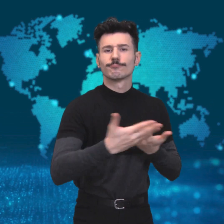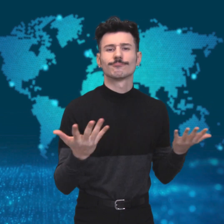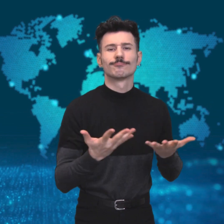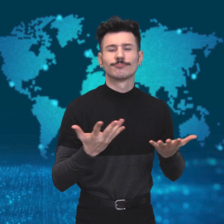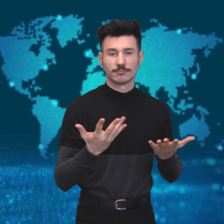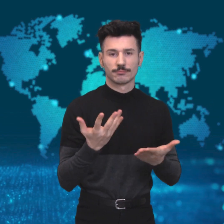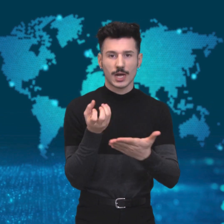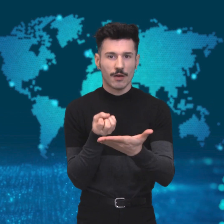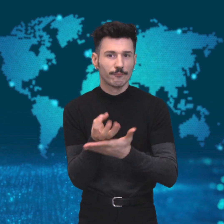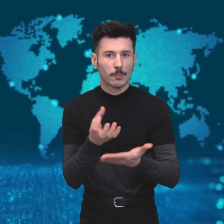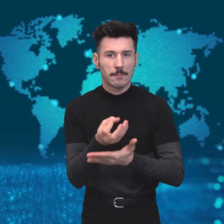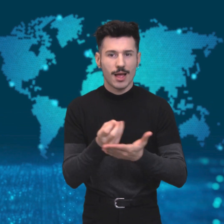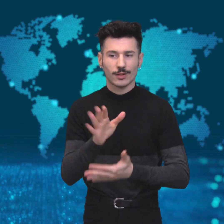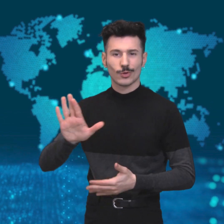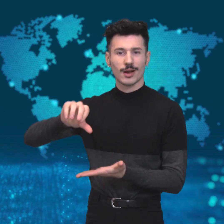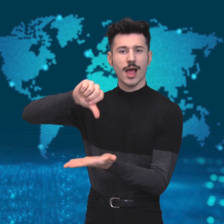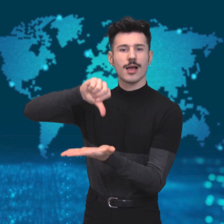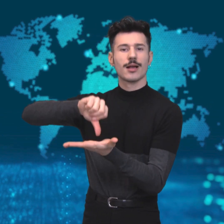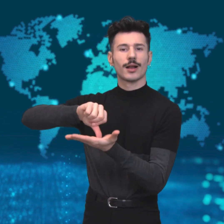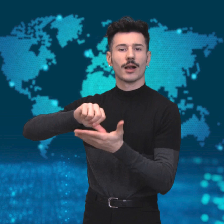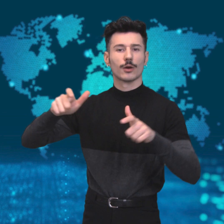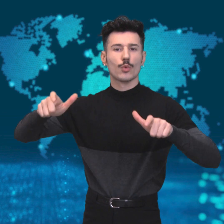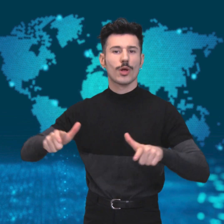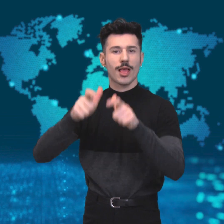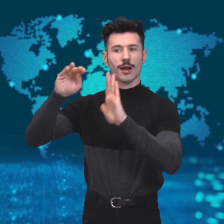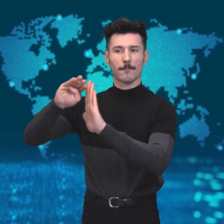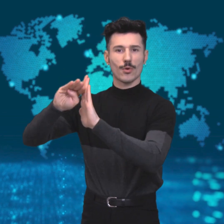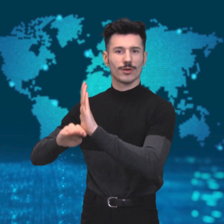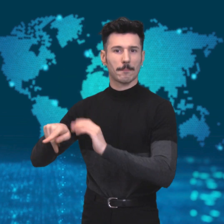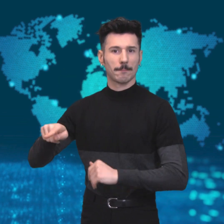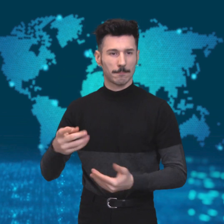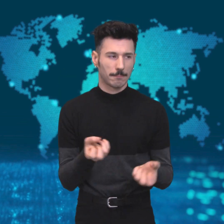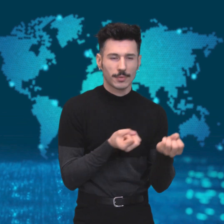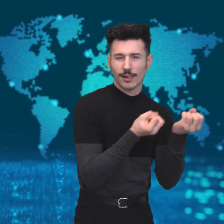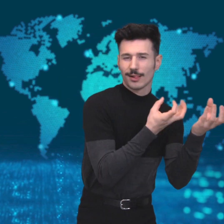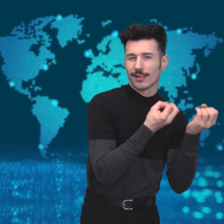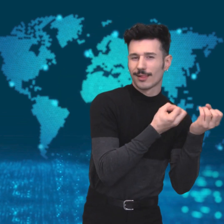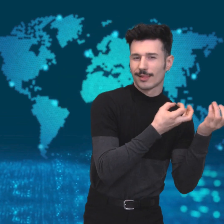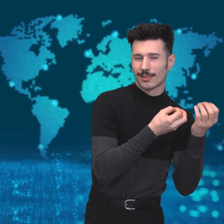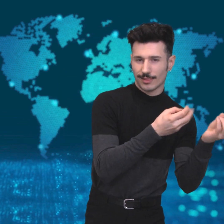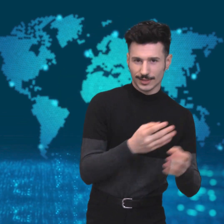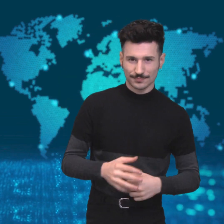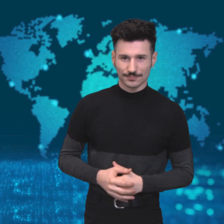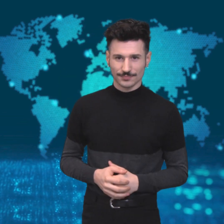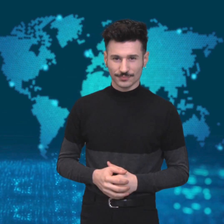United States to share sensitive information with